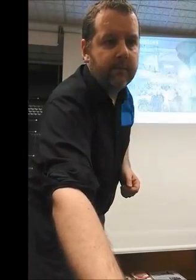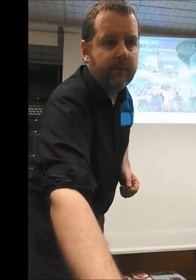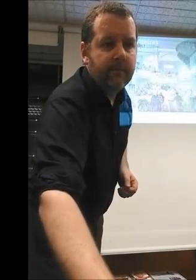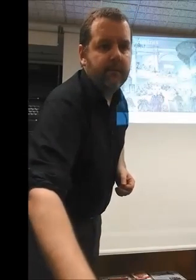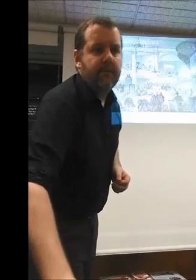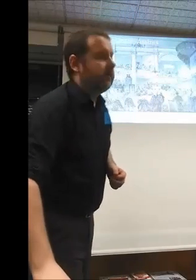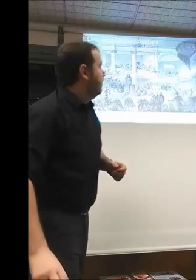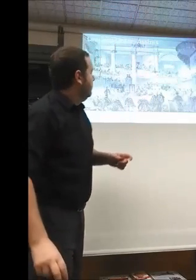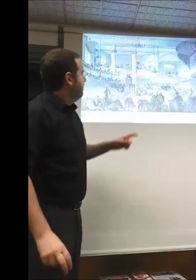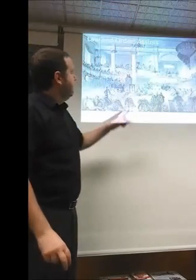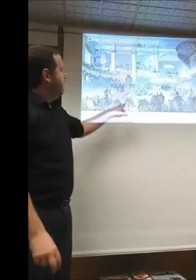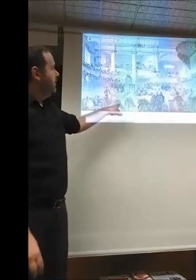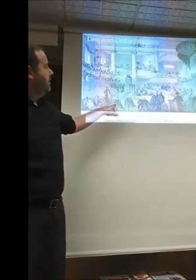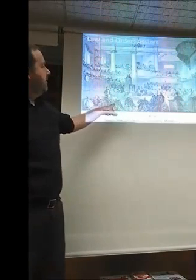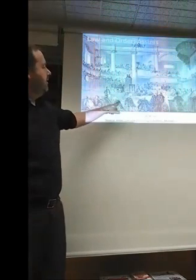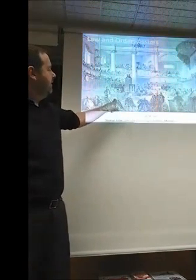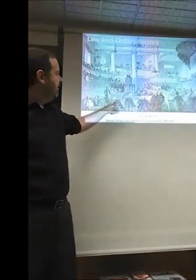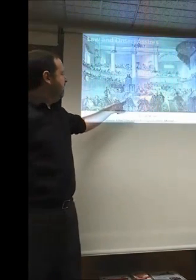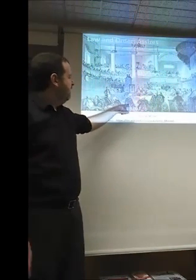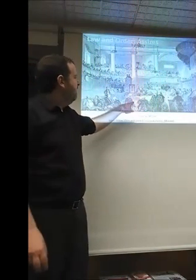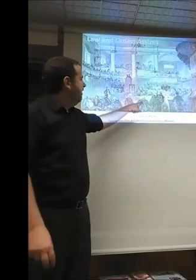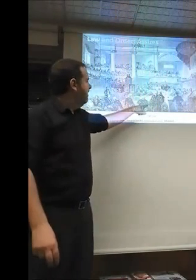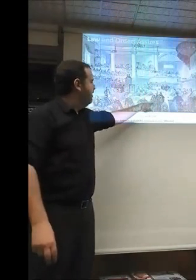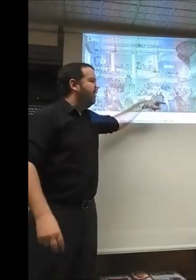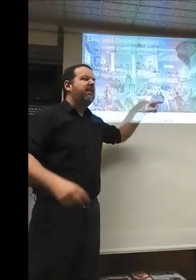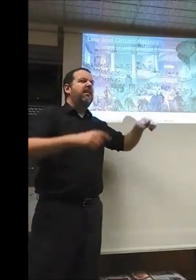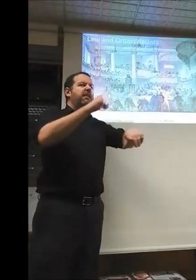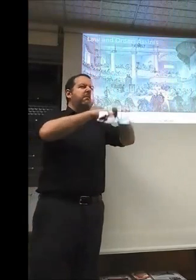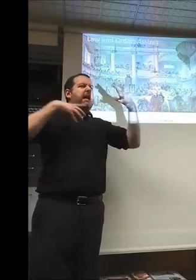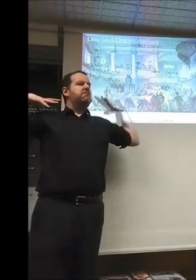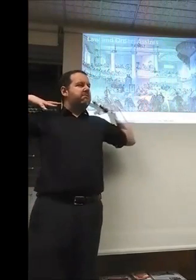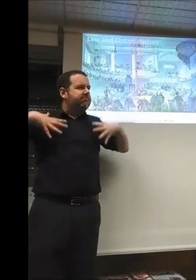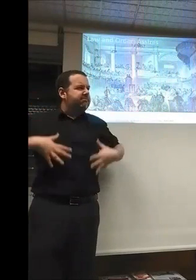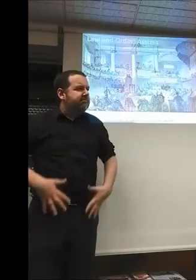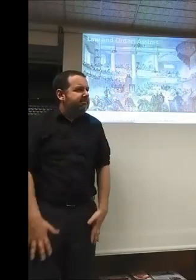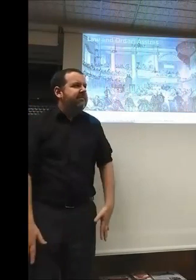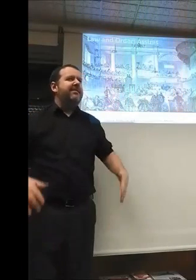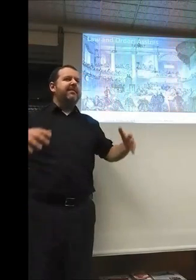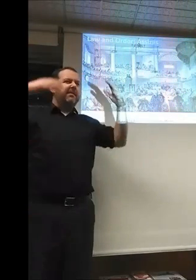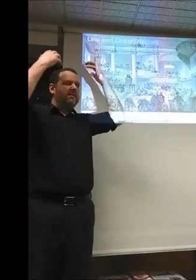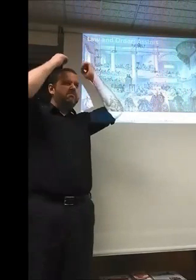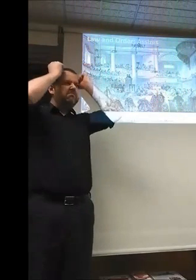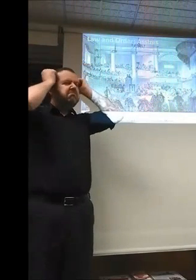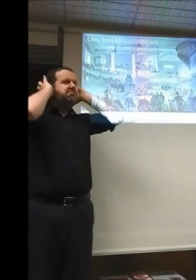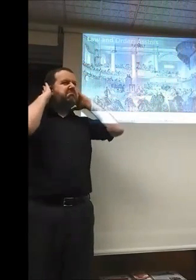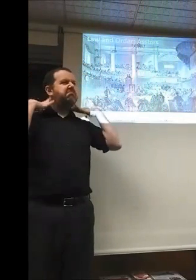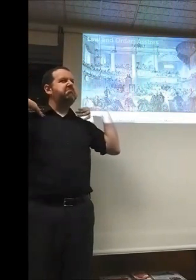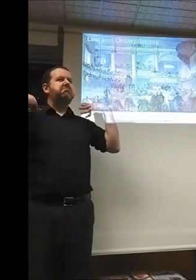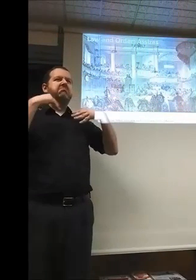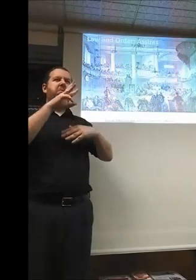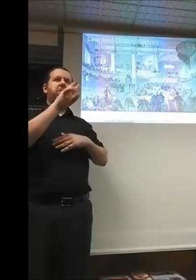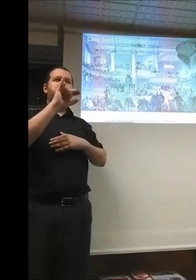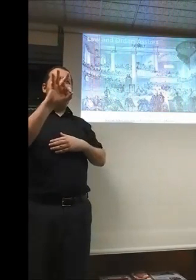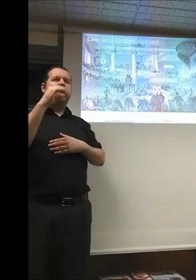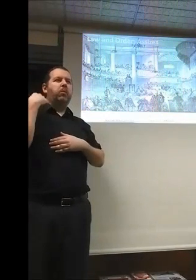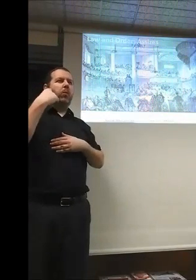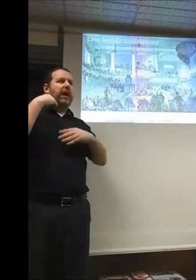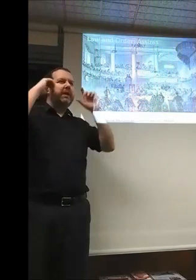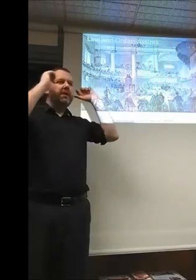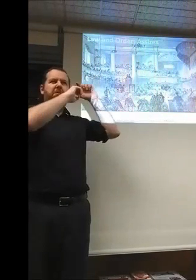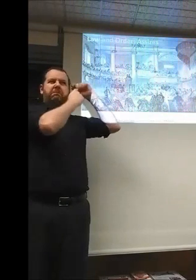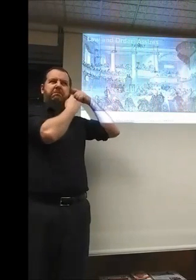this is what that looked like they would have the black coats and their wigs their white